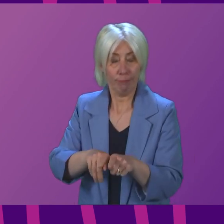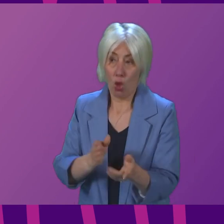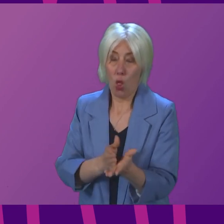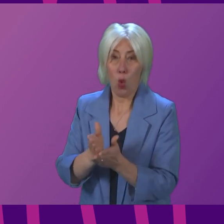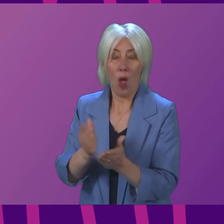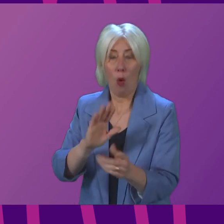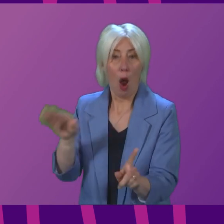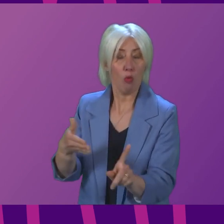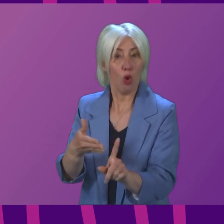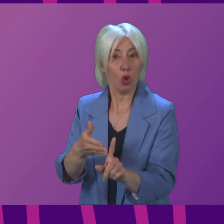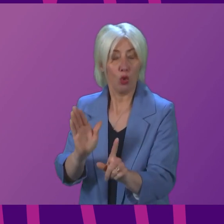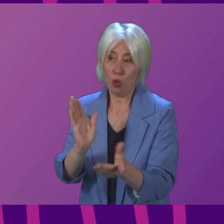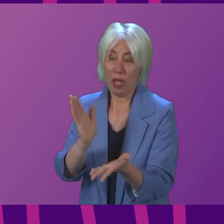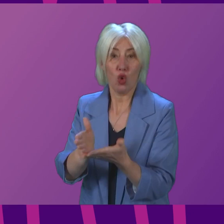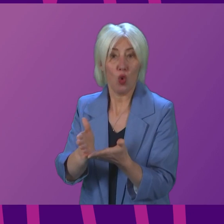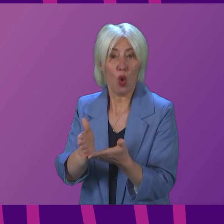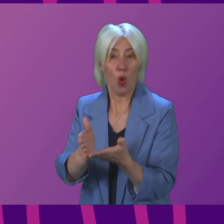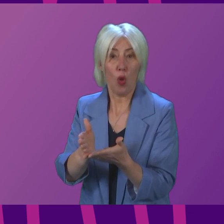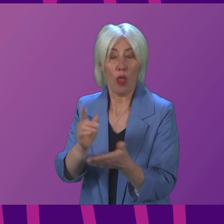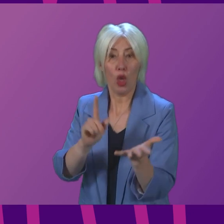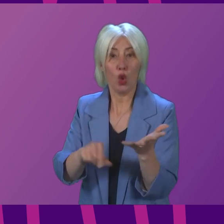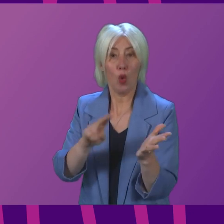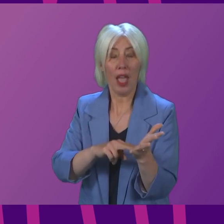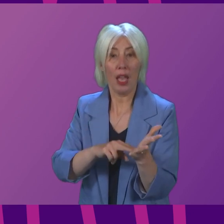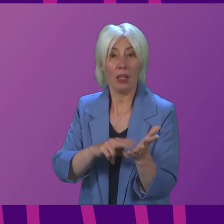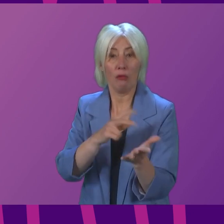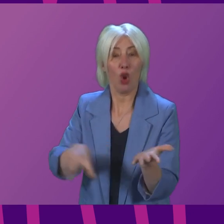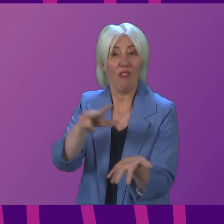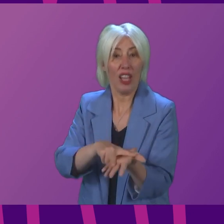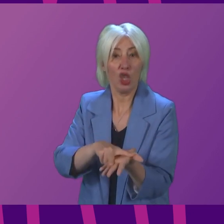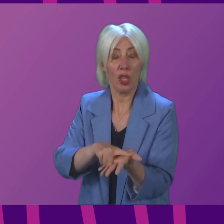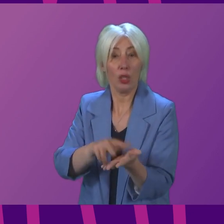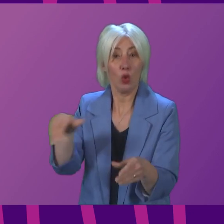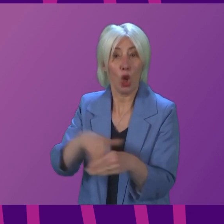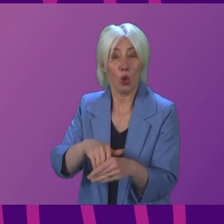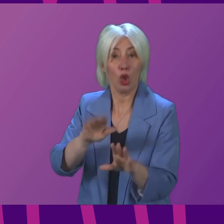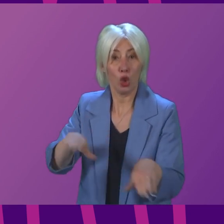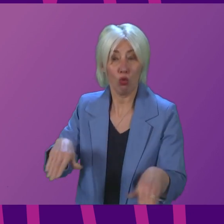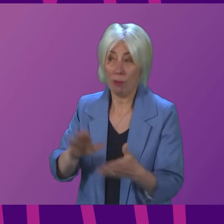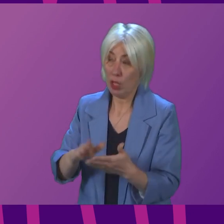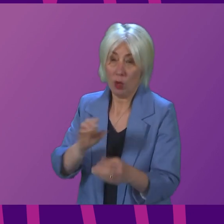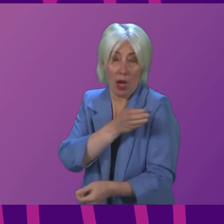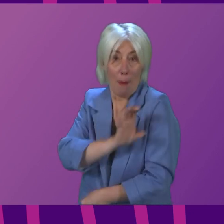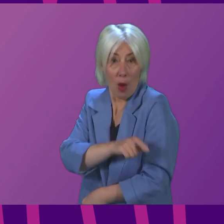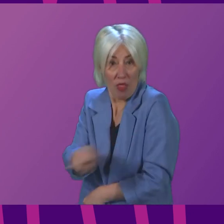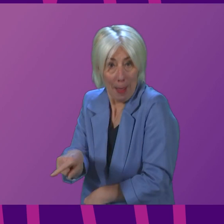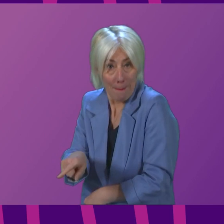our approach to the incorporation of the United Nations Convention on the Rights of the Child. That inclusion of children reflects our commitment to empower children and to respect, protect